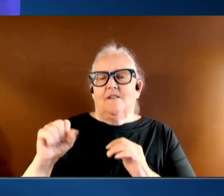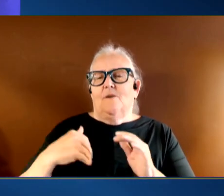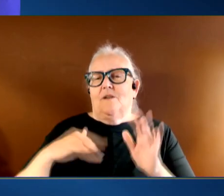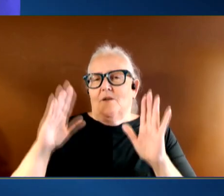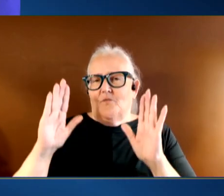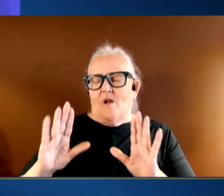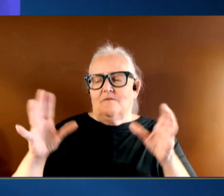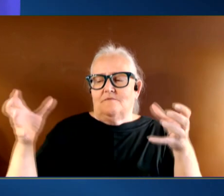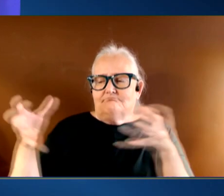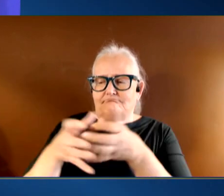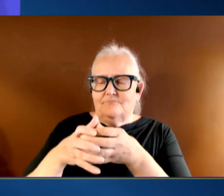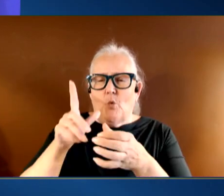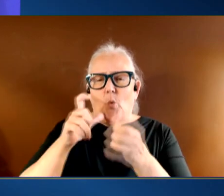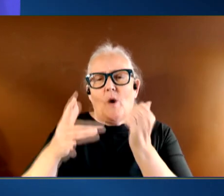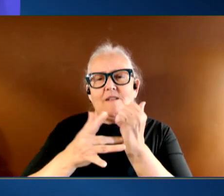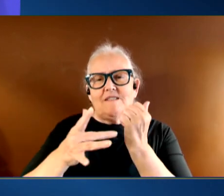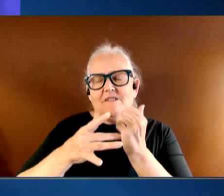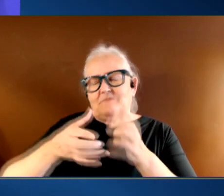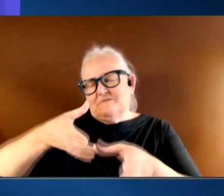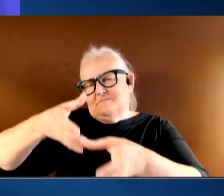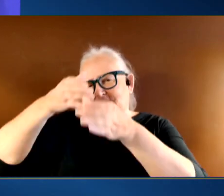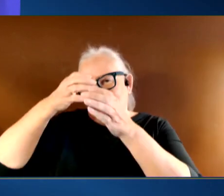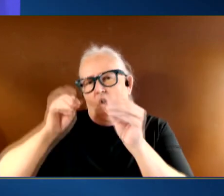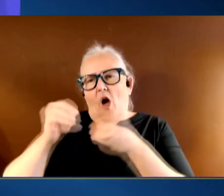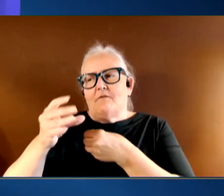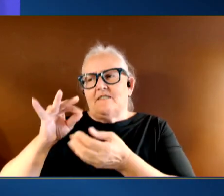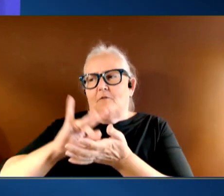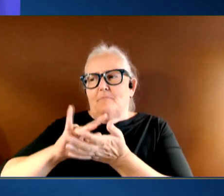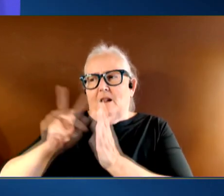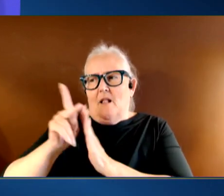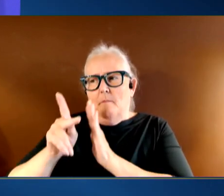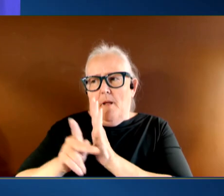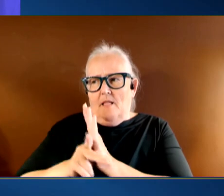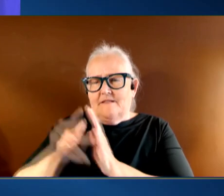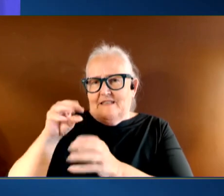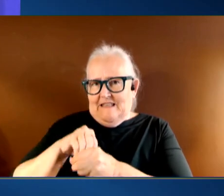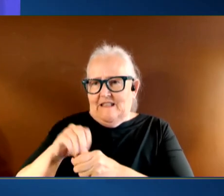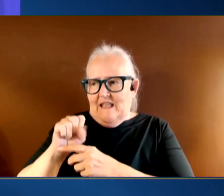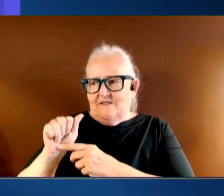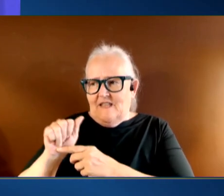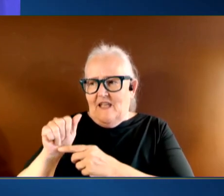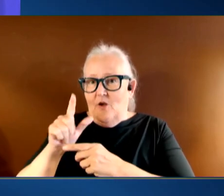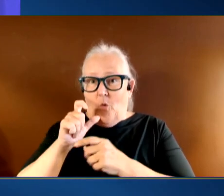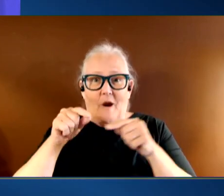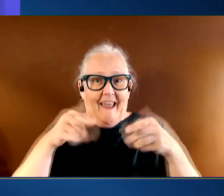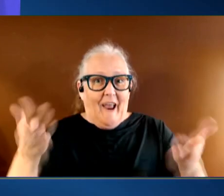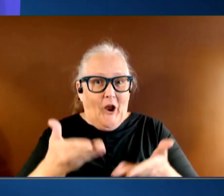experts from our Office of Medical Policy here, listening and learning from you all today. We